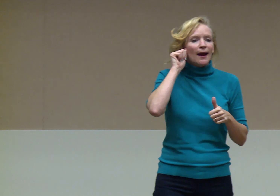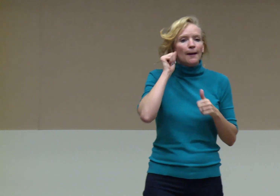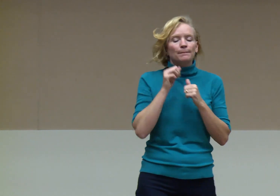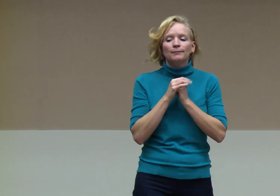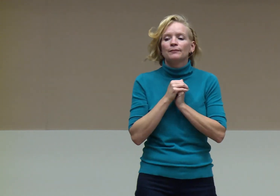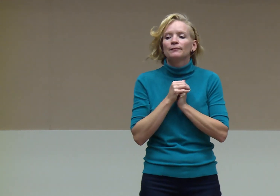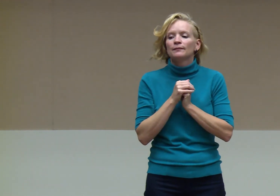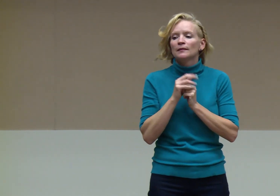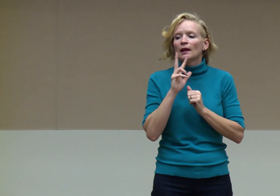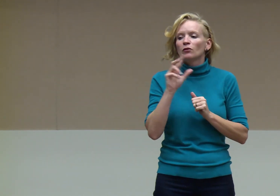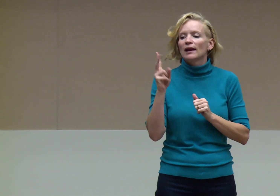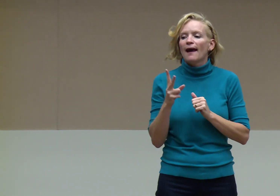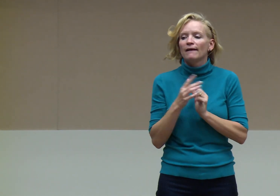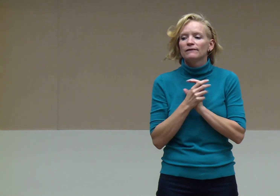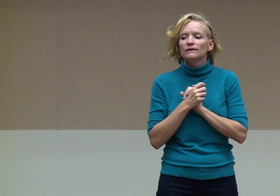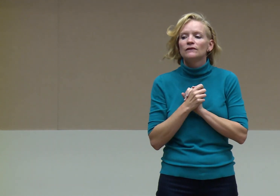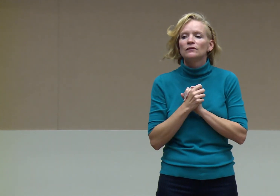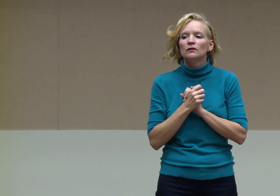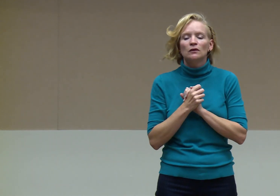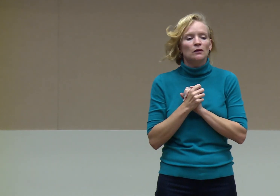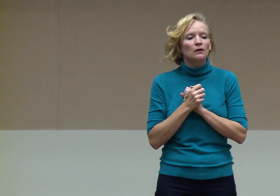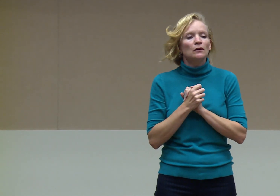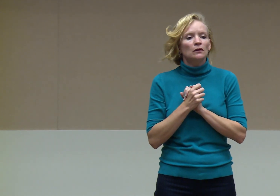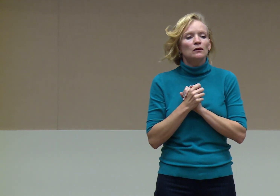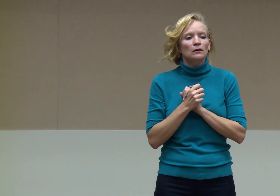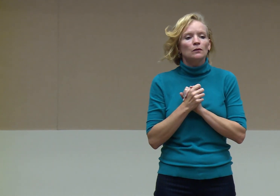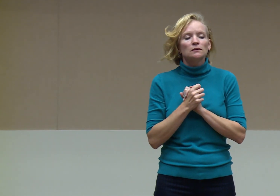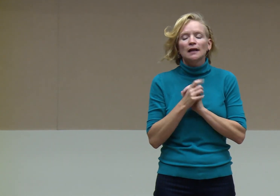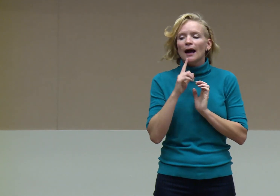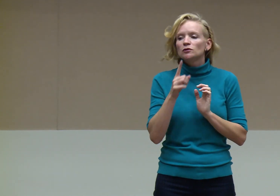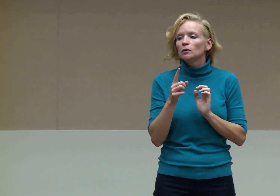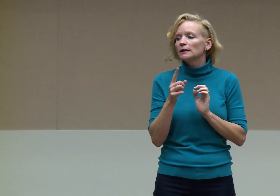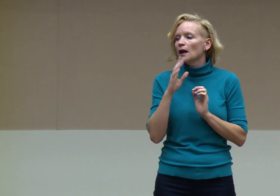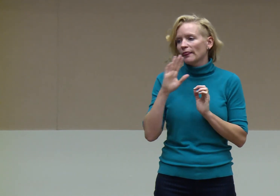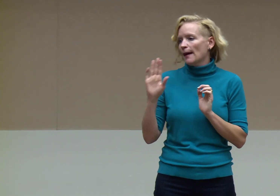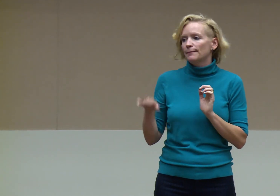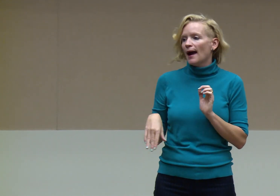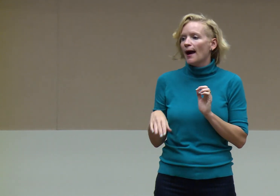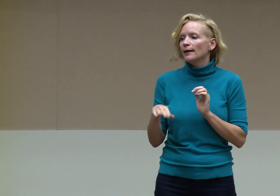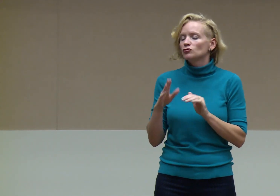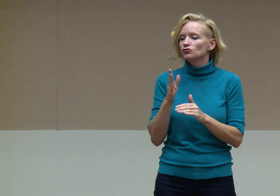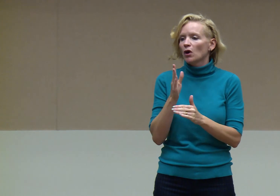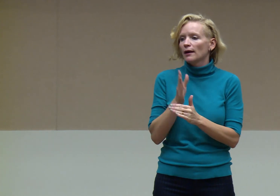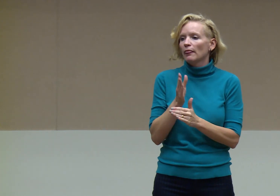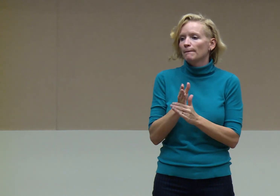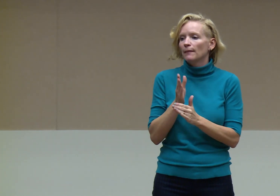I had my first audiogram at 3 1/2. And it really wasn't that bad.